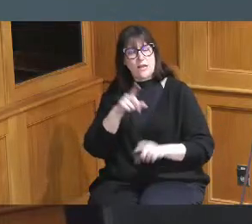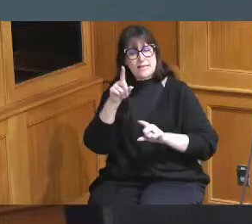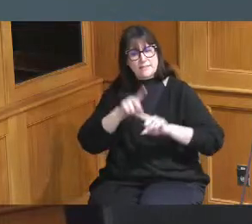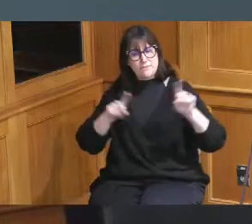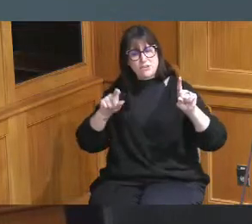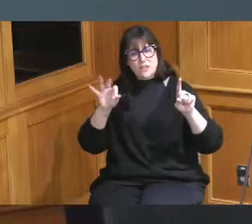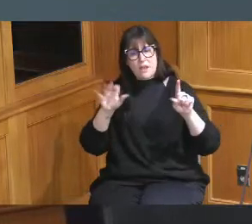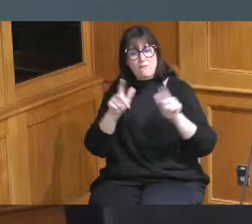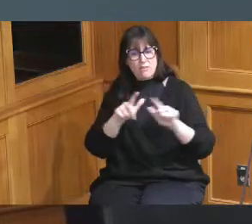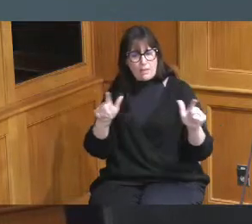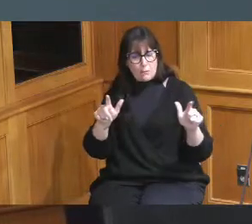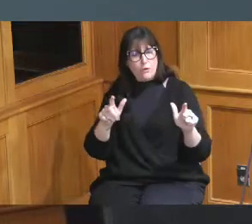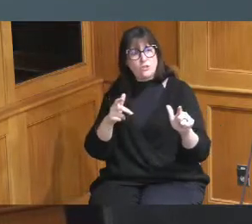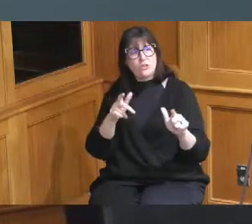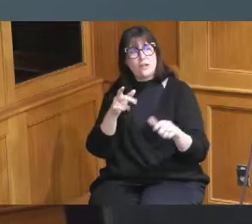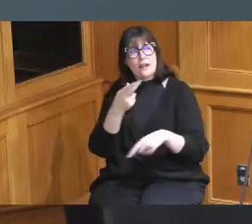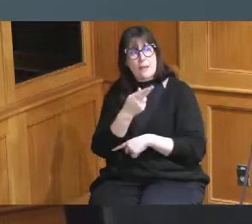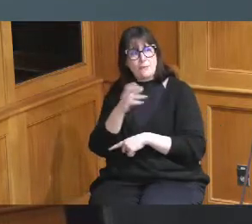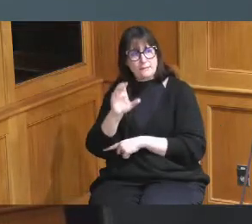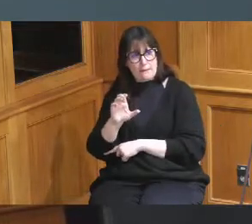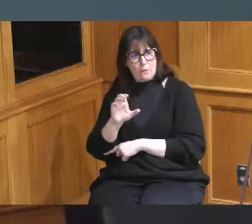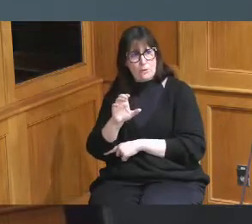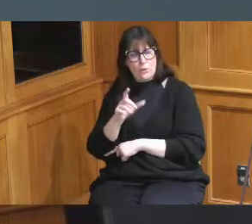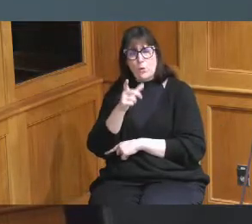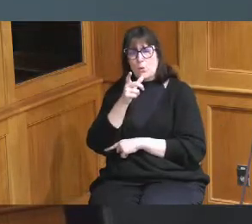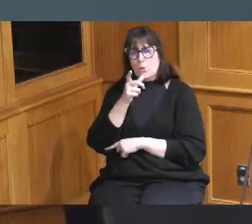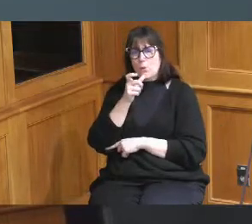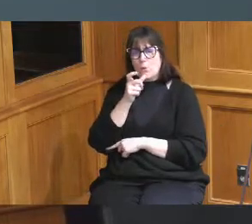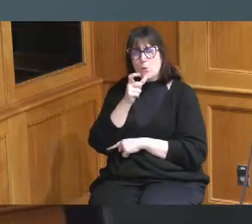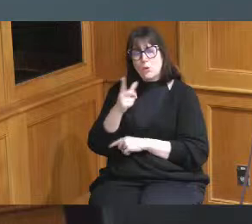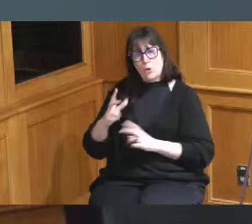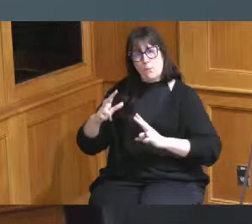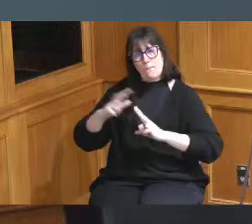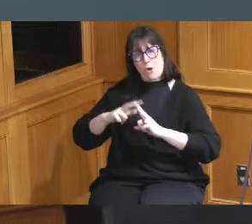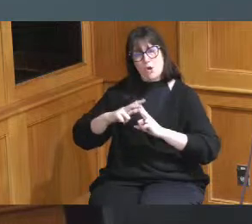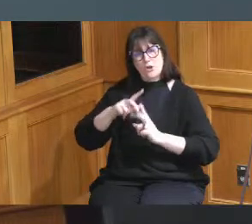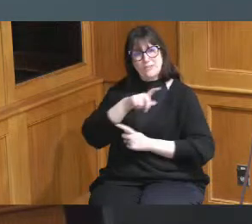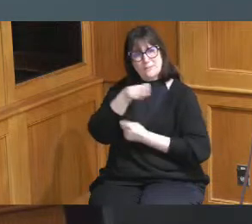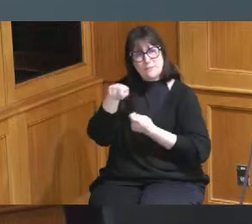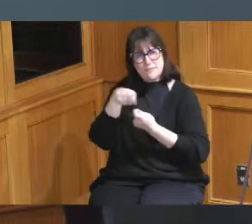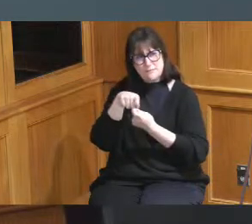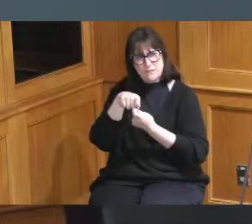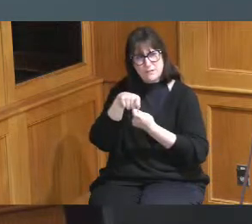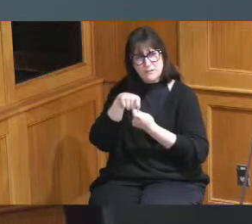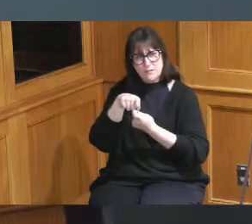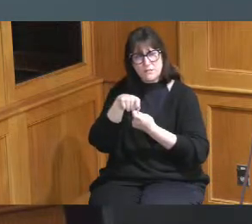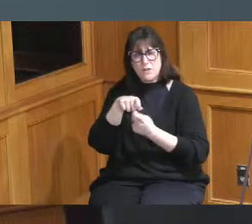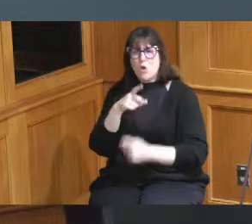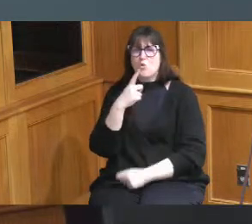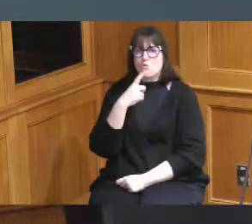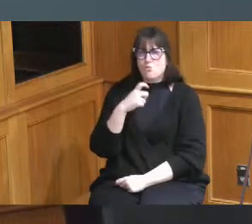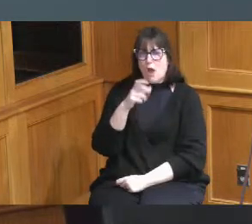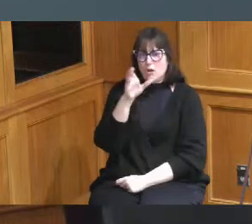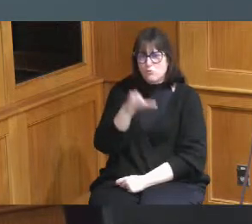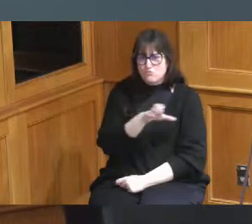in Hamilton County who do you part partner with specifically is it the Red Cross to help with that